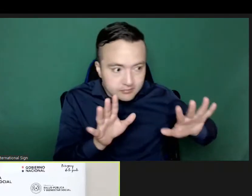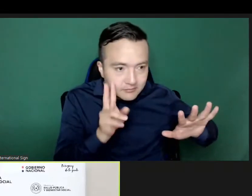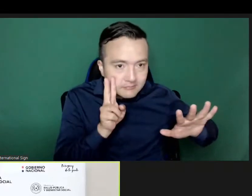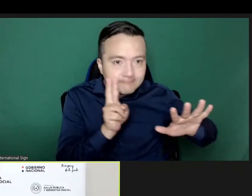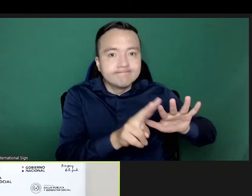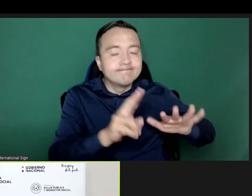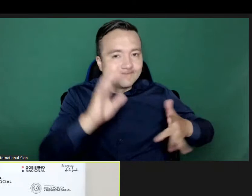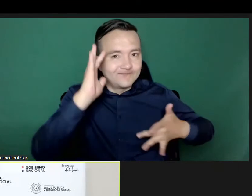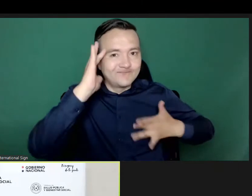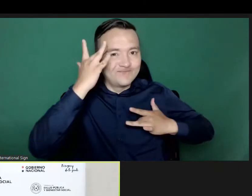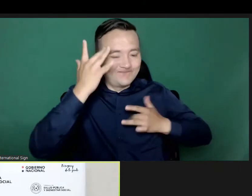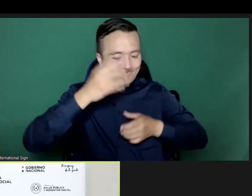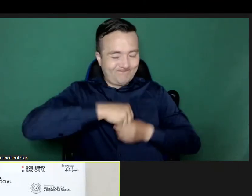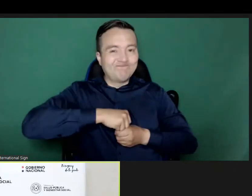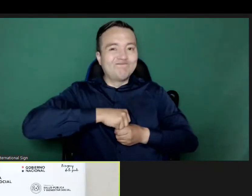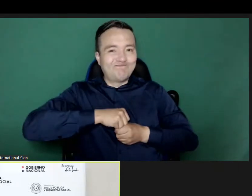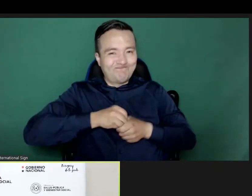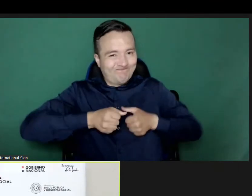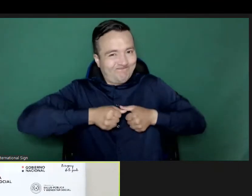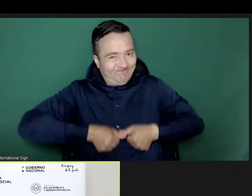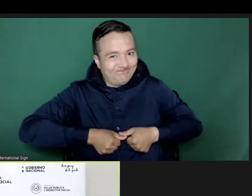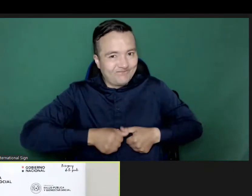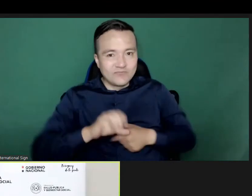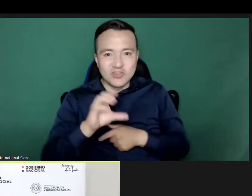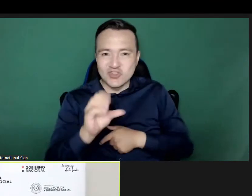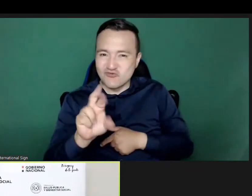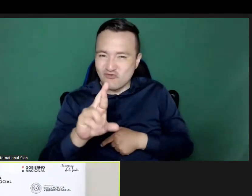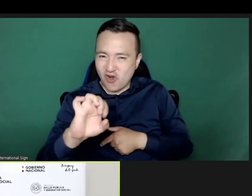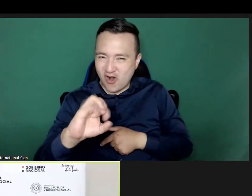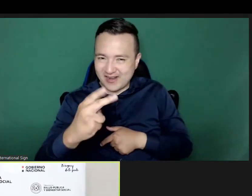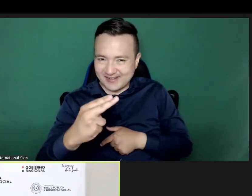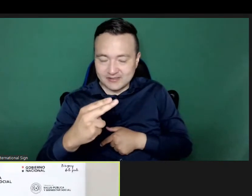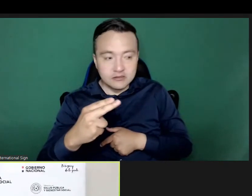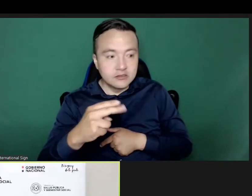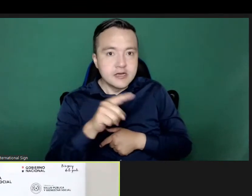Not only in terms of care or infrastructure, greater care